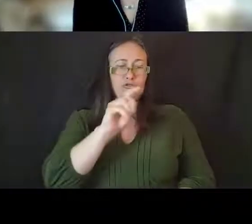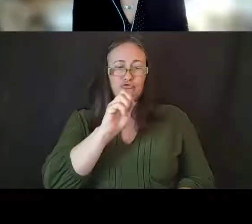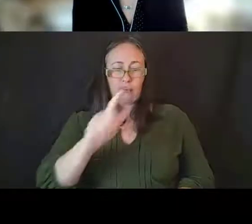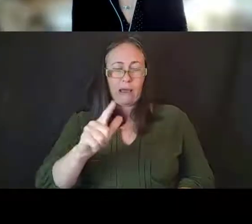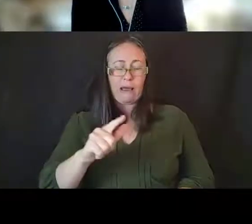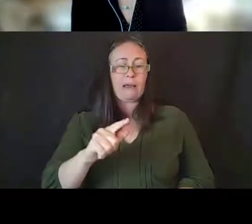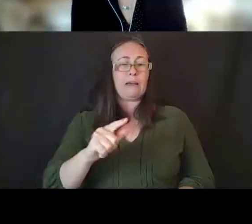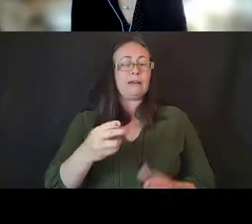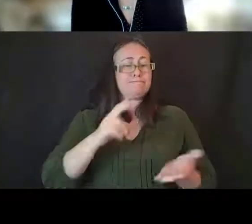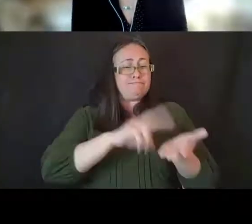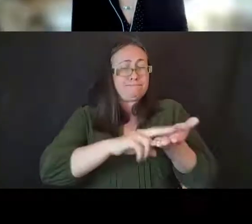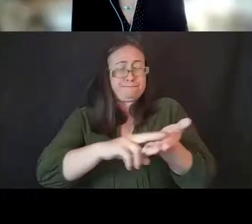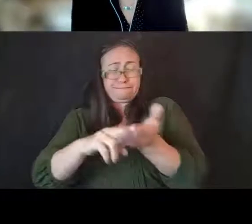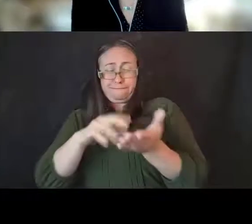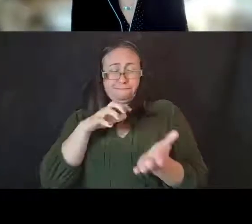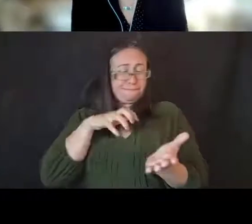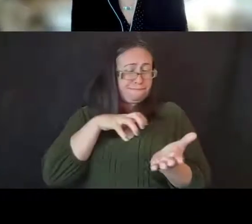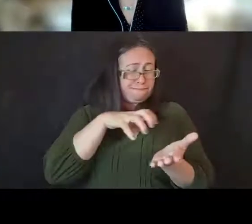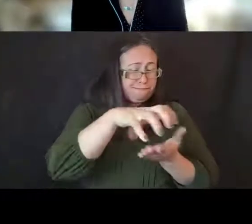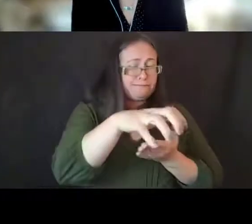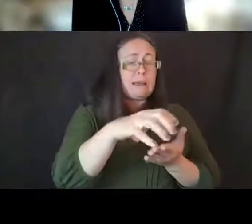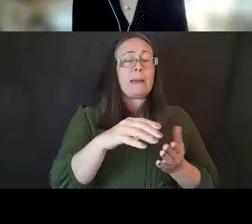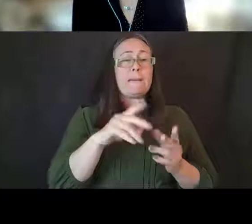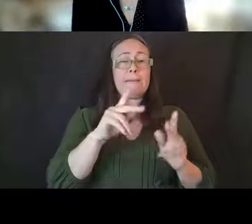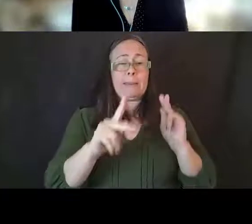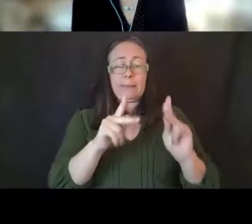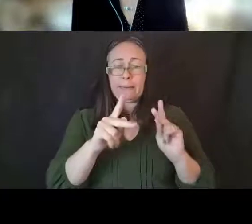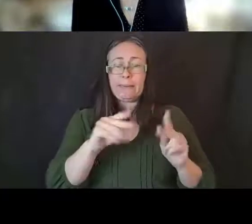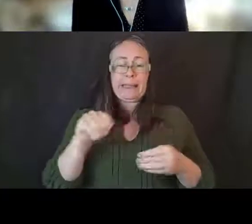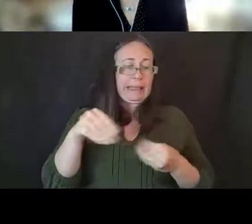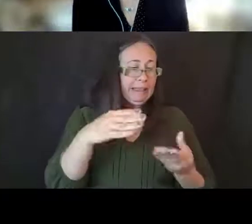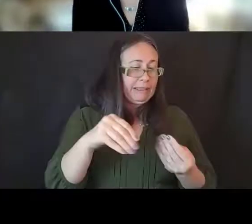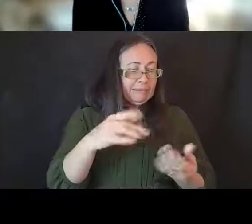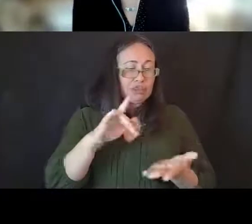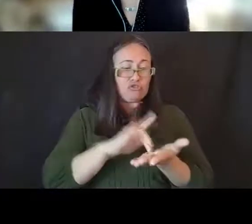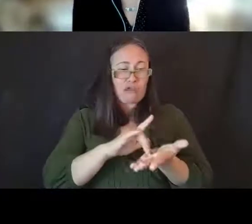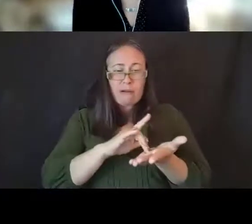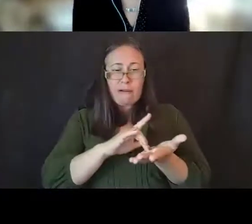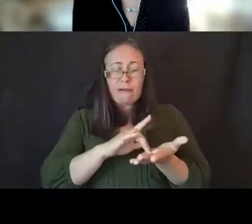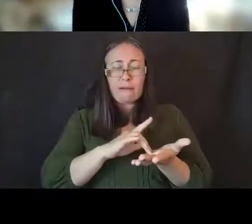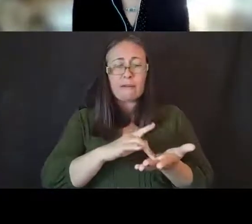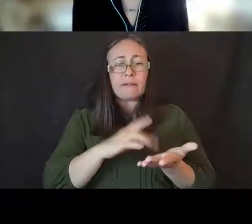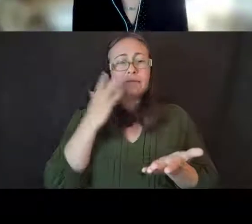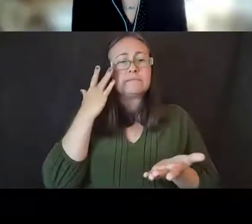They were given the drug minocycline and followed, and basically they had no improvement.